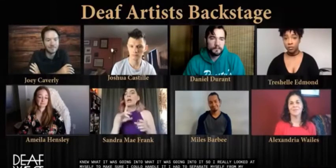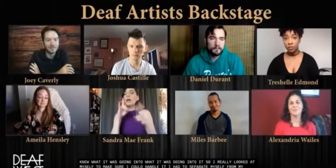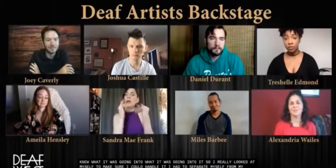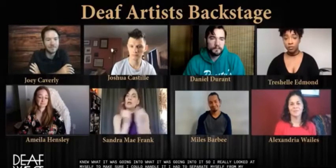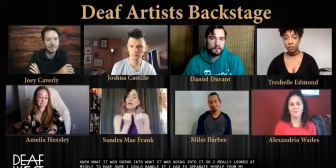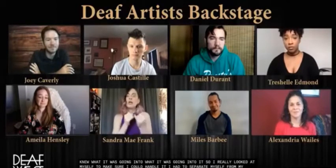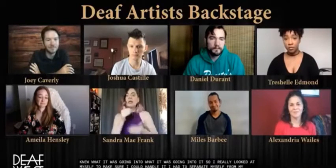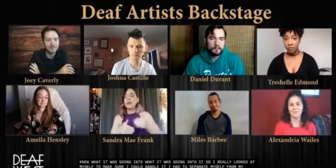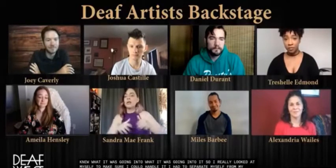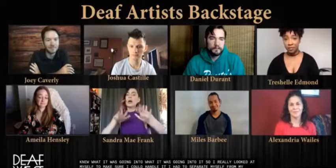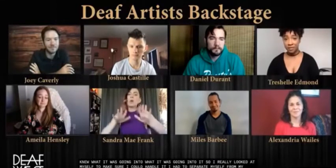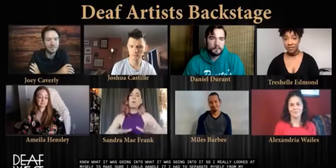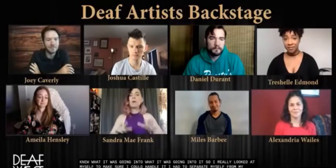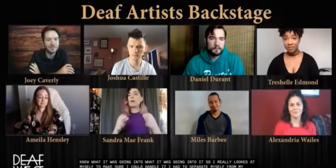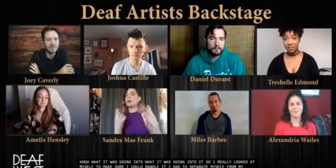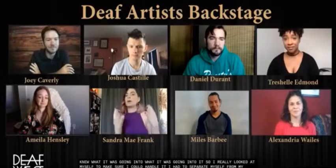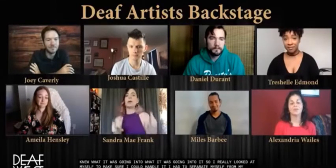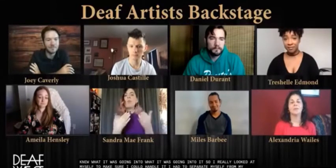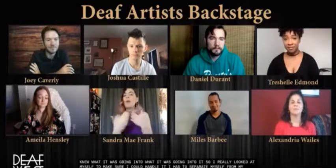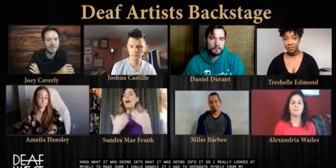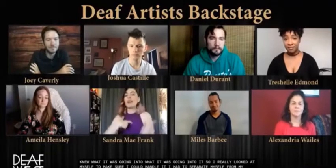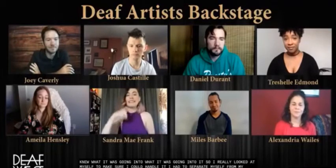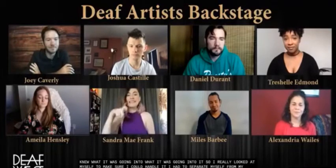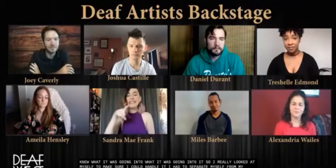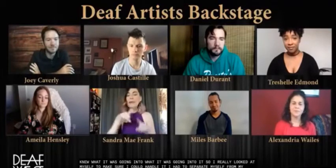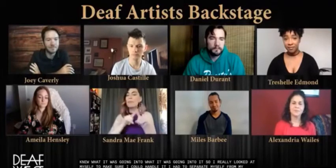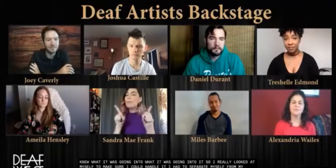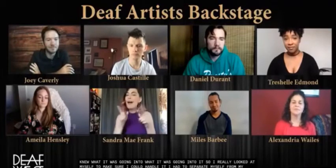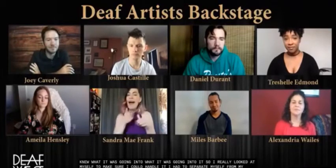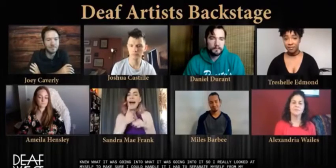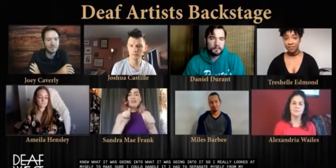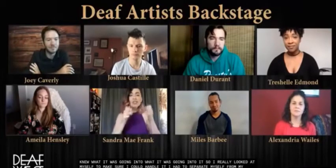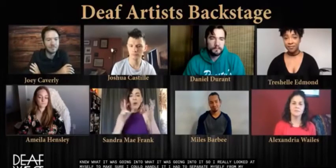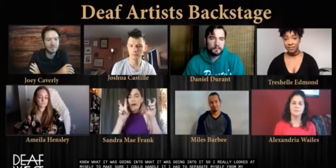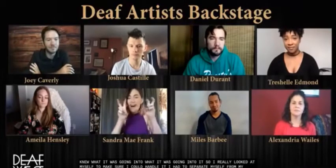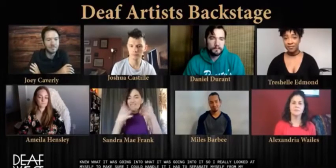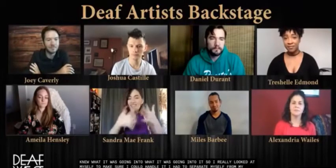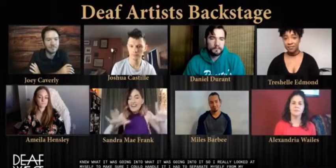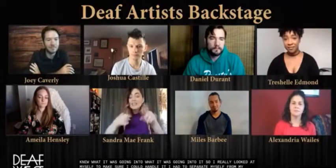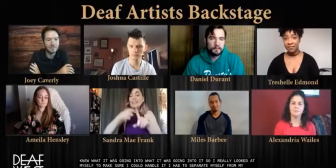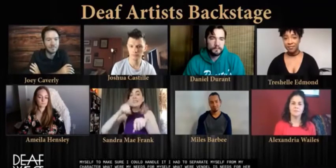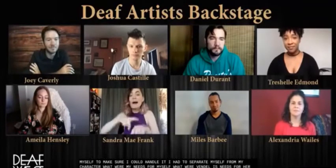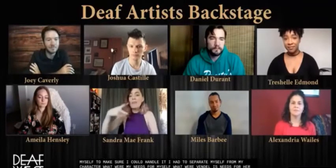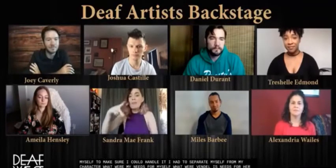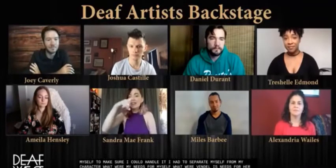Had it not been, and I was winter and isolated and by myself, I probably wouldn't have made it through.